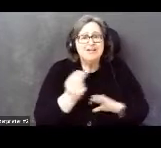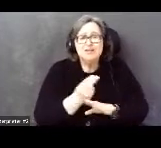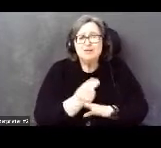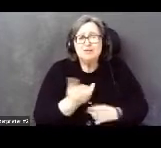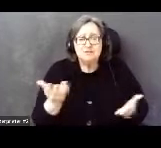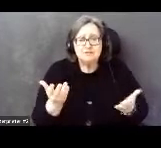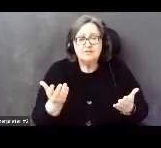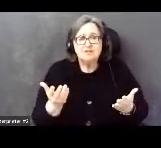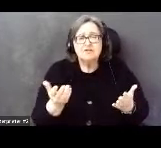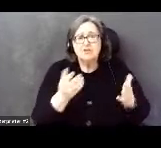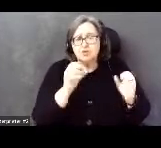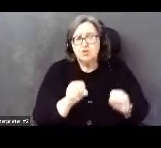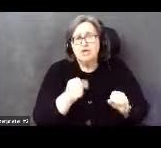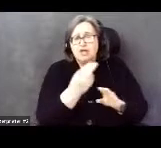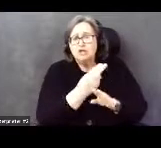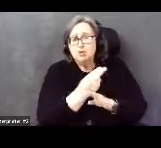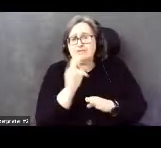to pull down and implement in